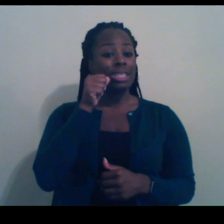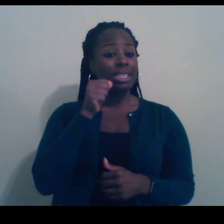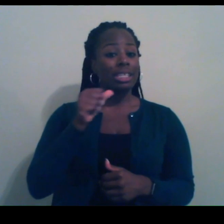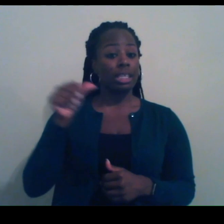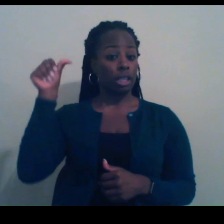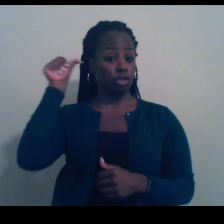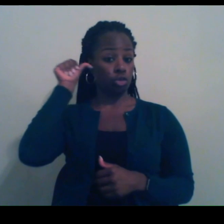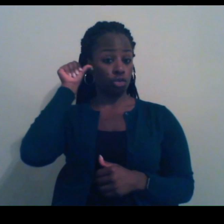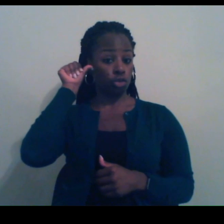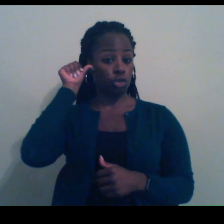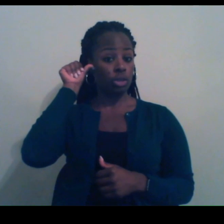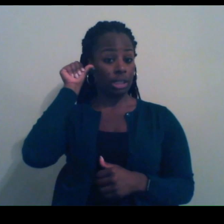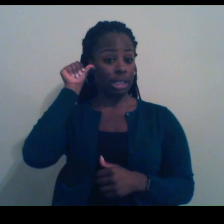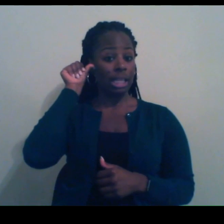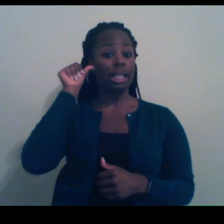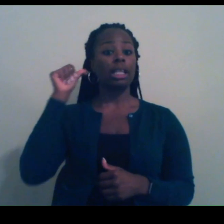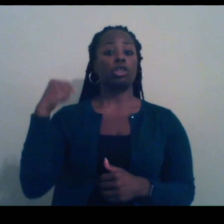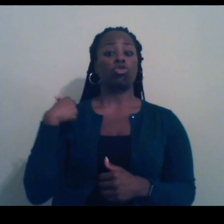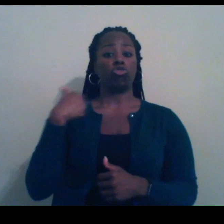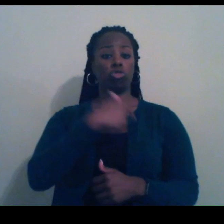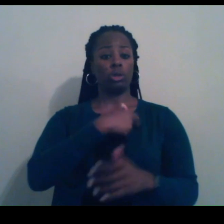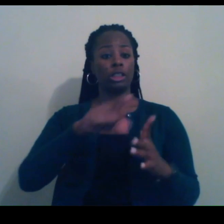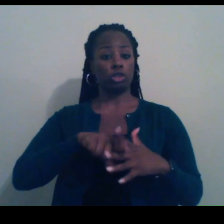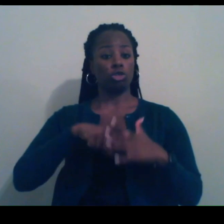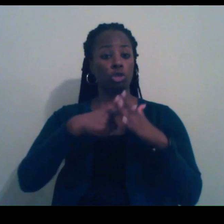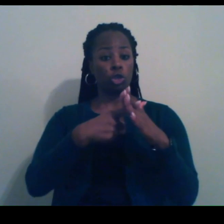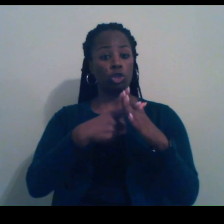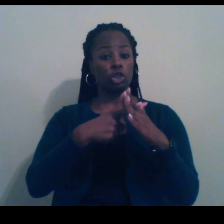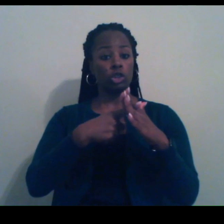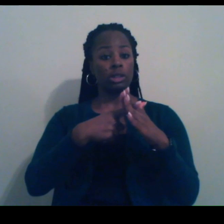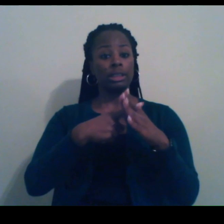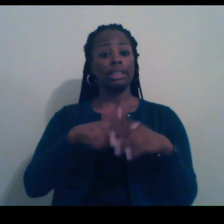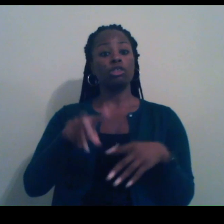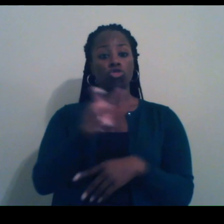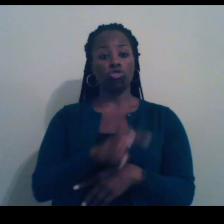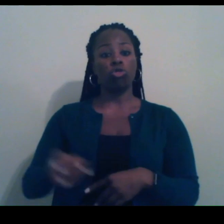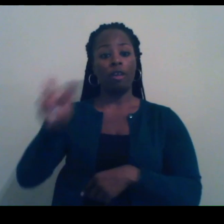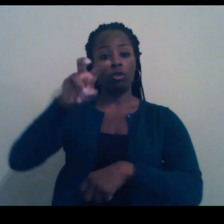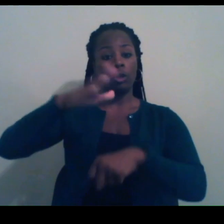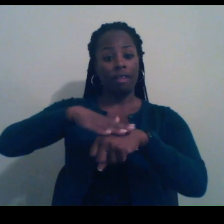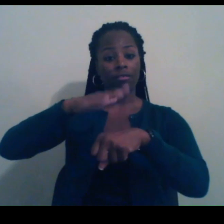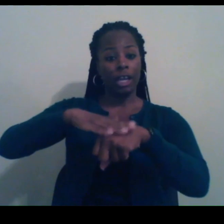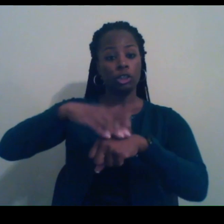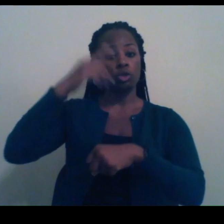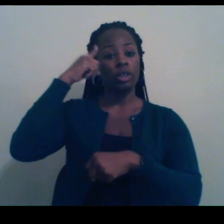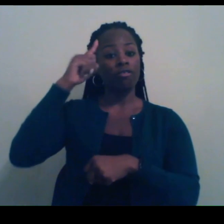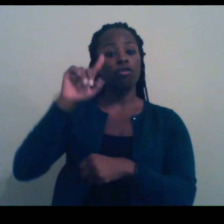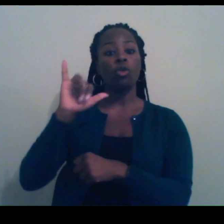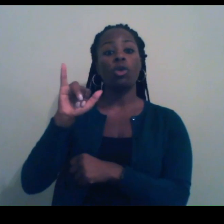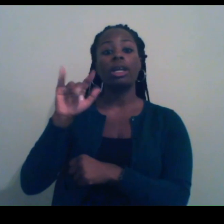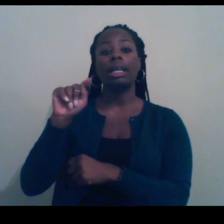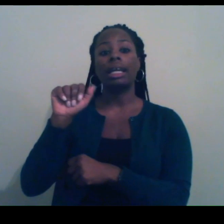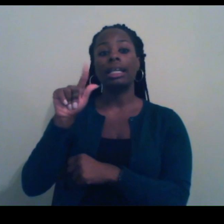the new travel advisories for portions of Italy and South Korea and the